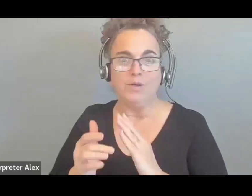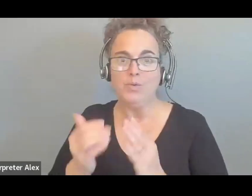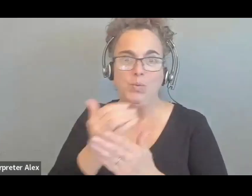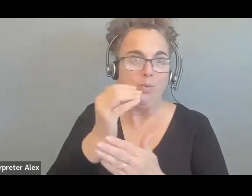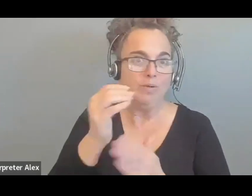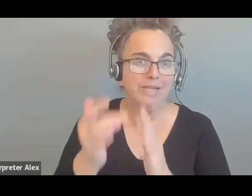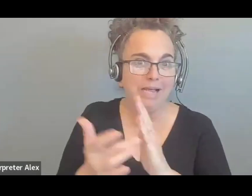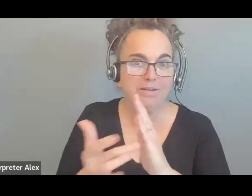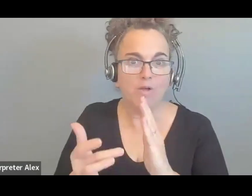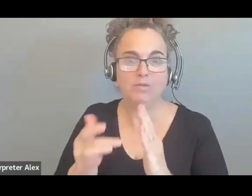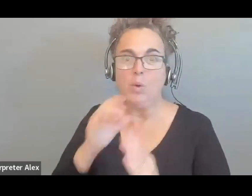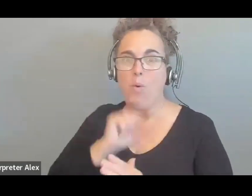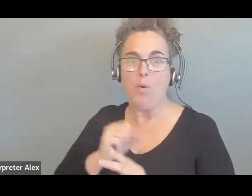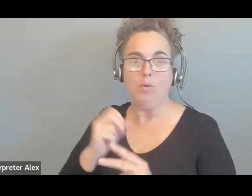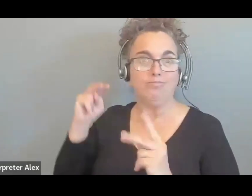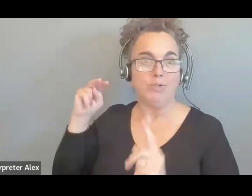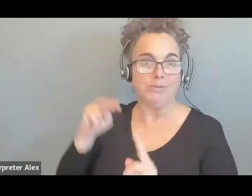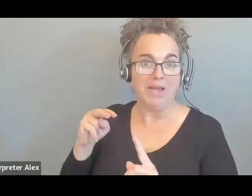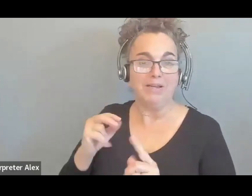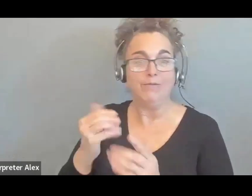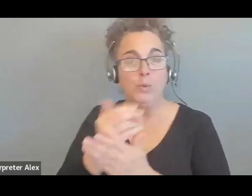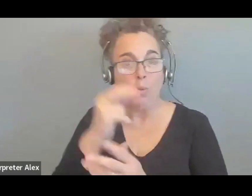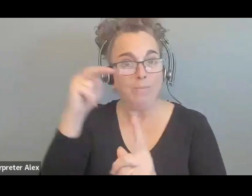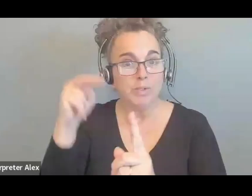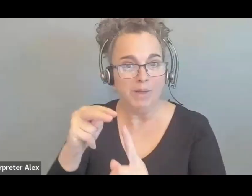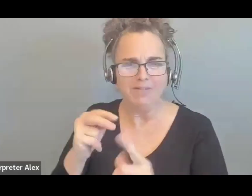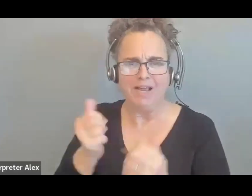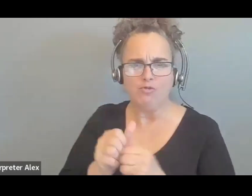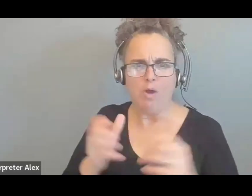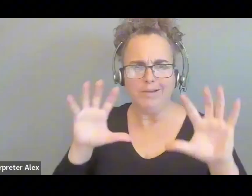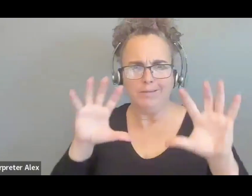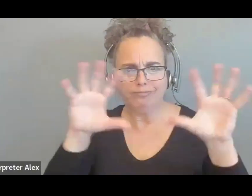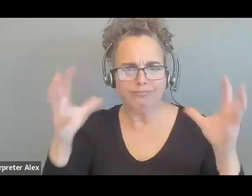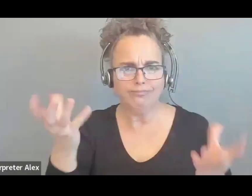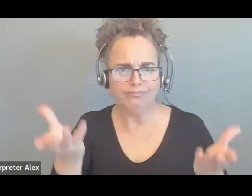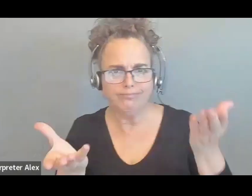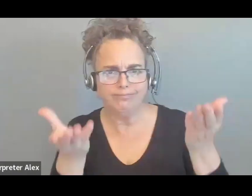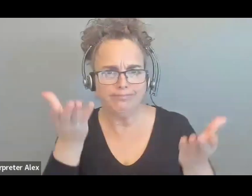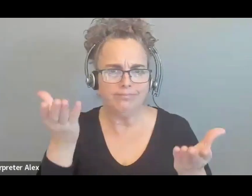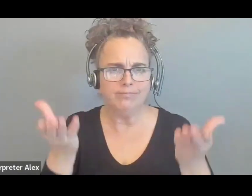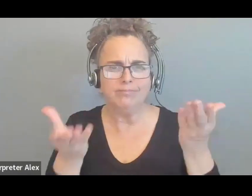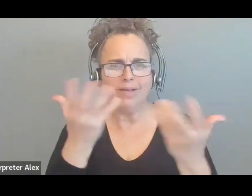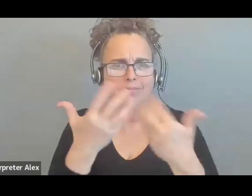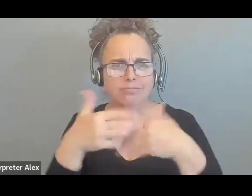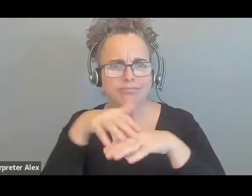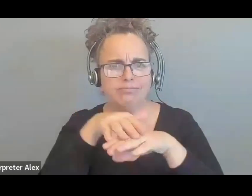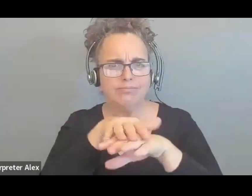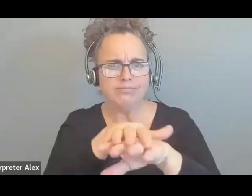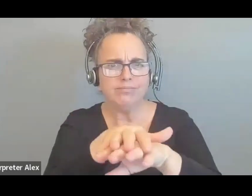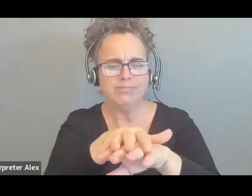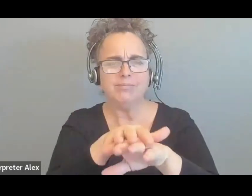and to hold them all in the same weight and to, to move forward with that. And so I would just say that like